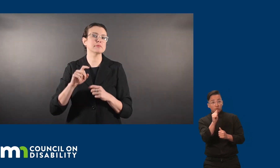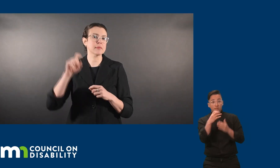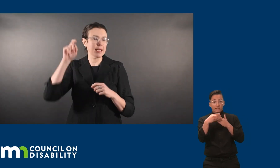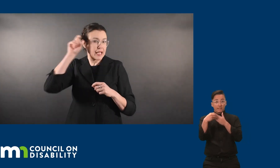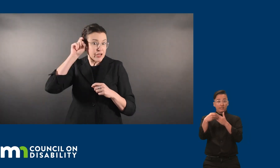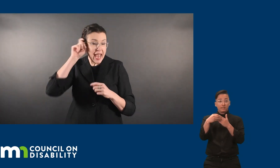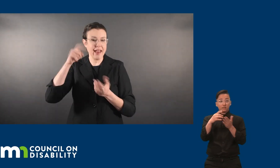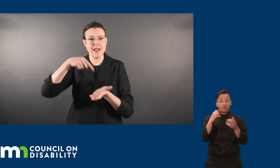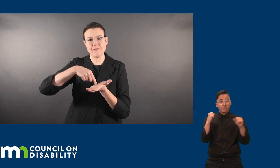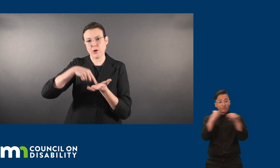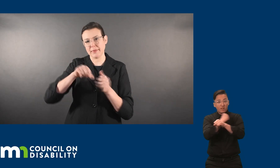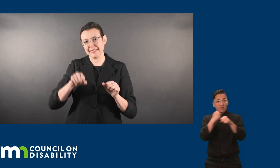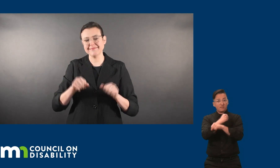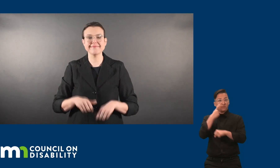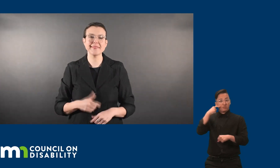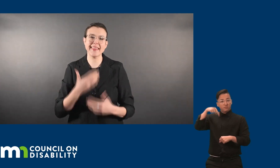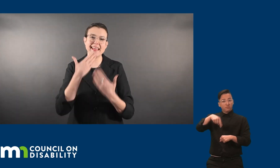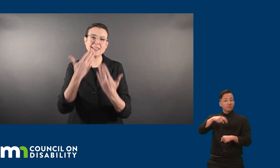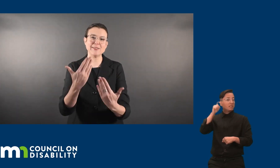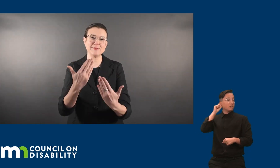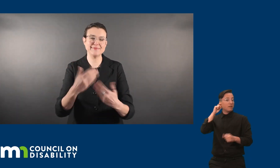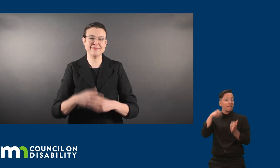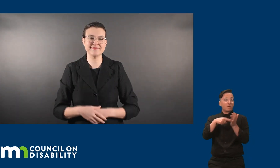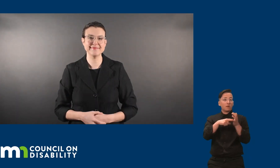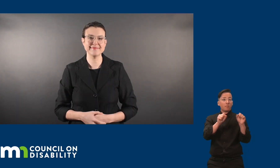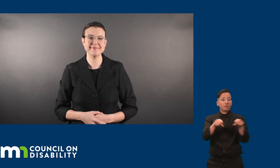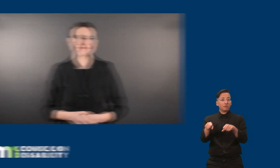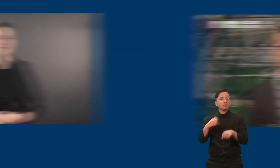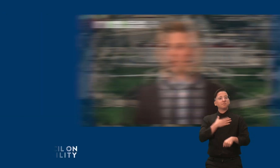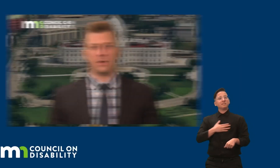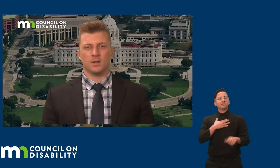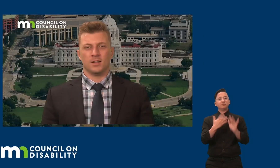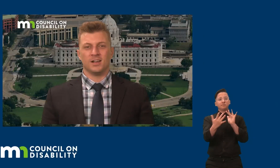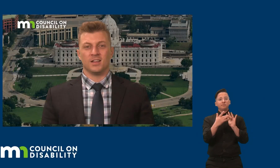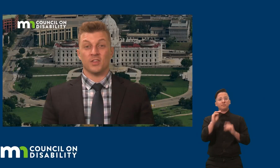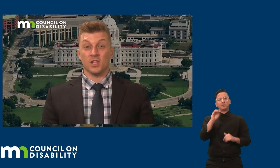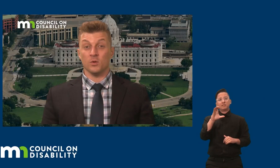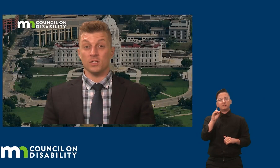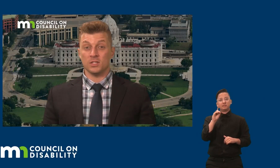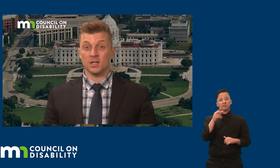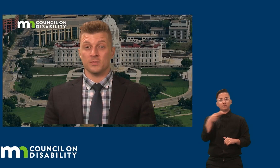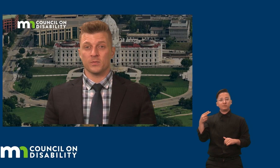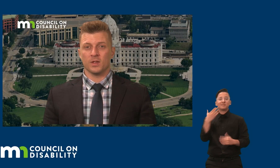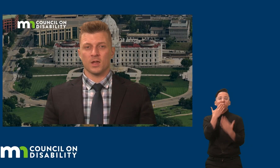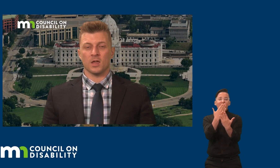for hearing aid affordability. Thank you. Thank you, Alicia.